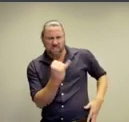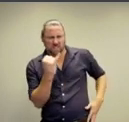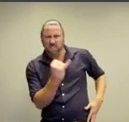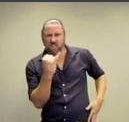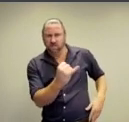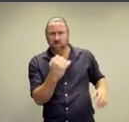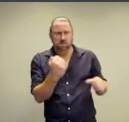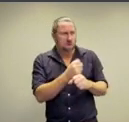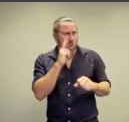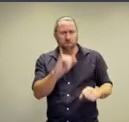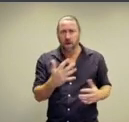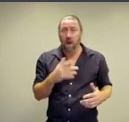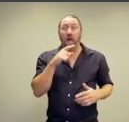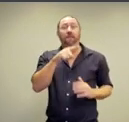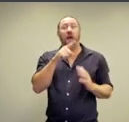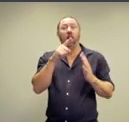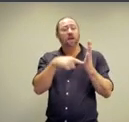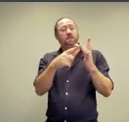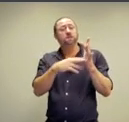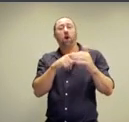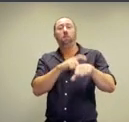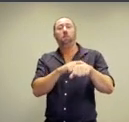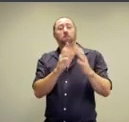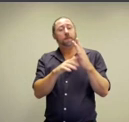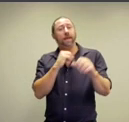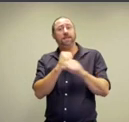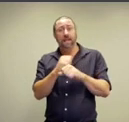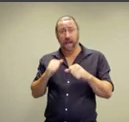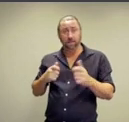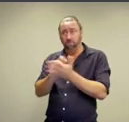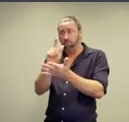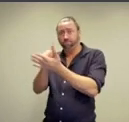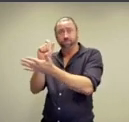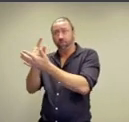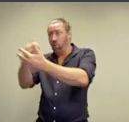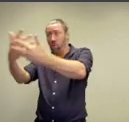From this article which had quite a fair reach at this point in American,